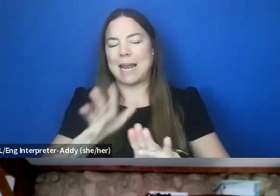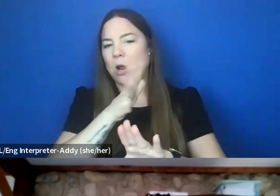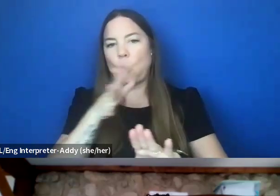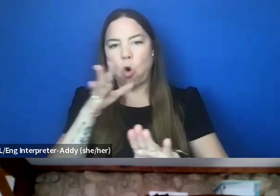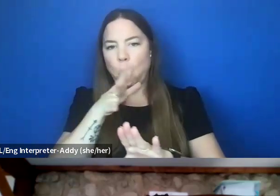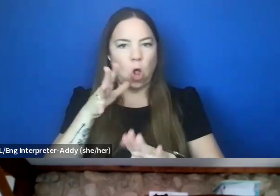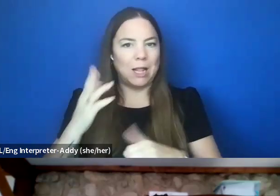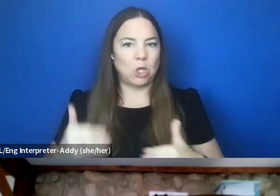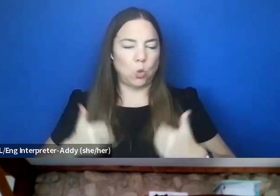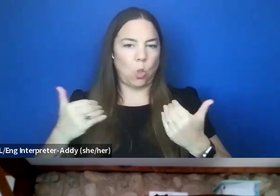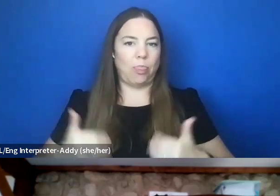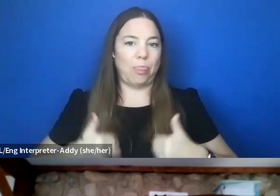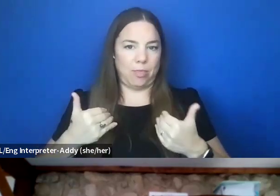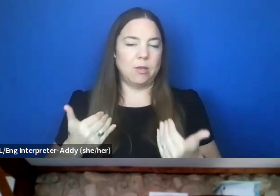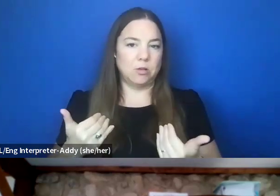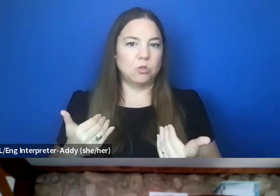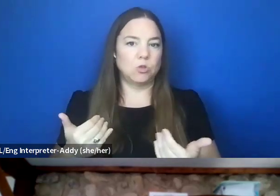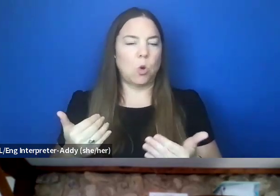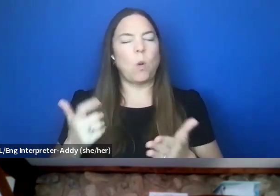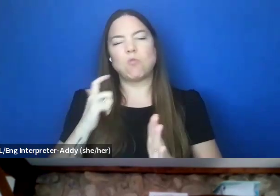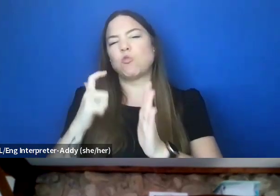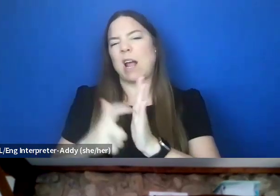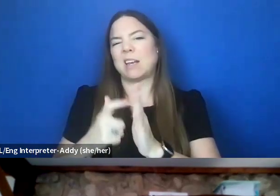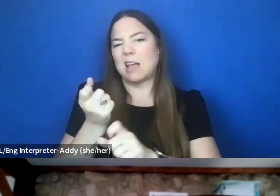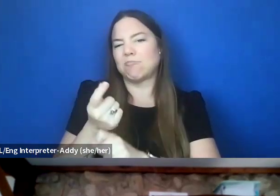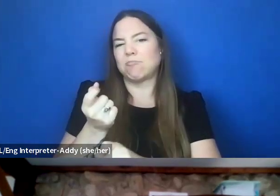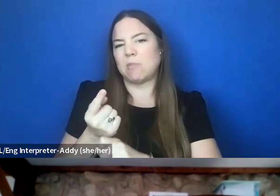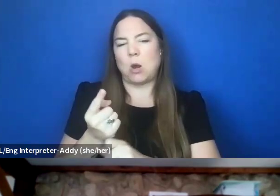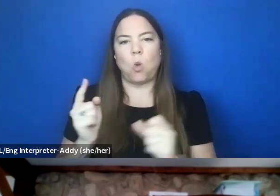Elissa w/ APRIL: and they are recognized at our annual conference every year.